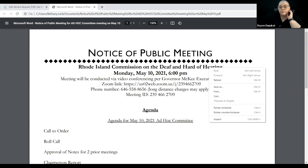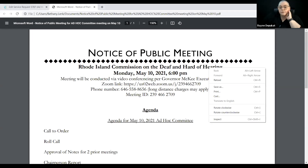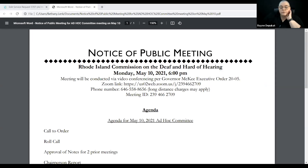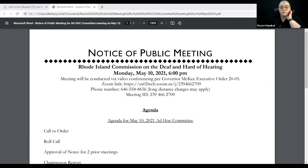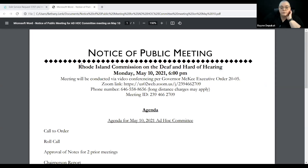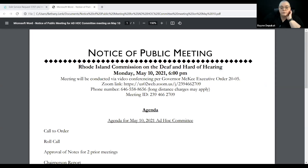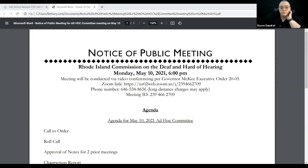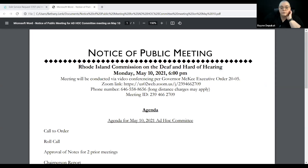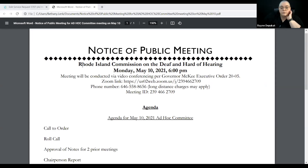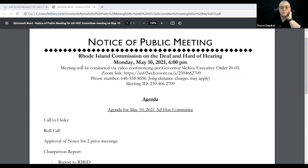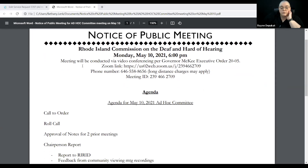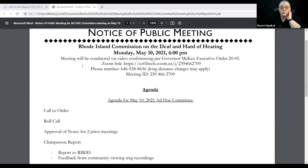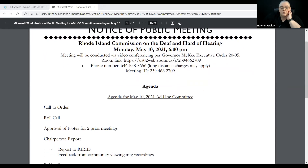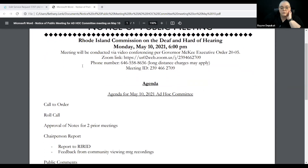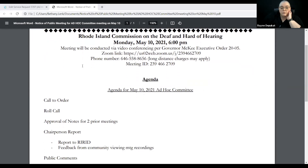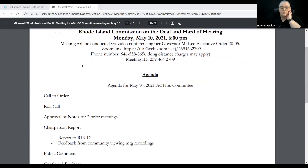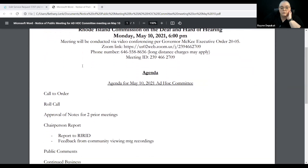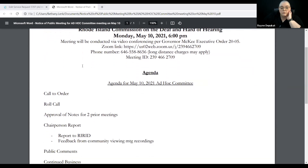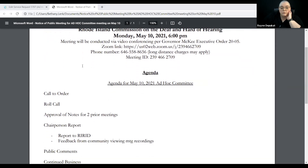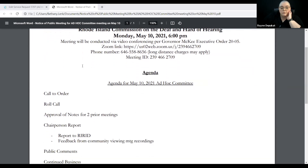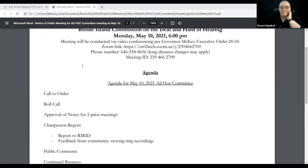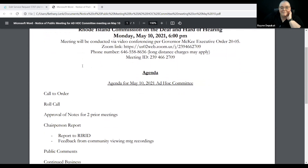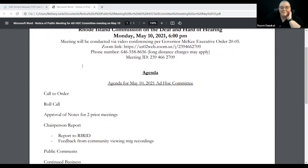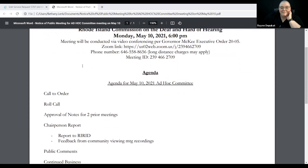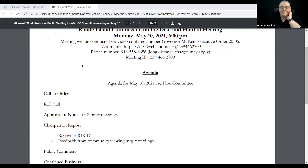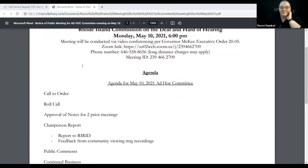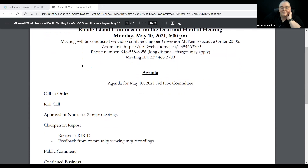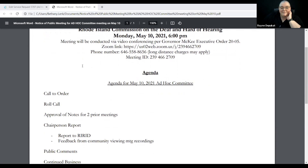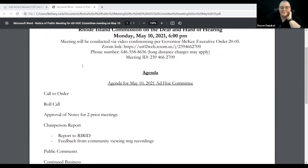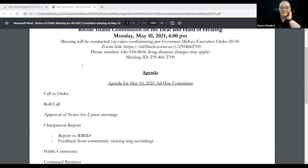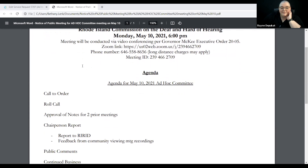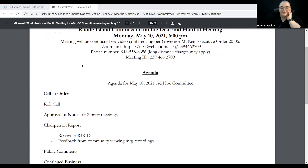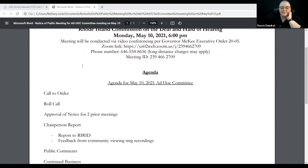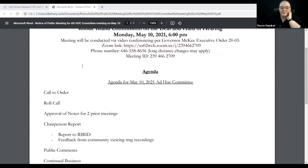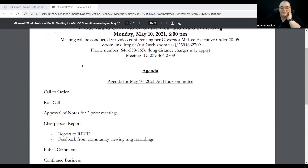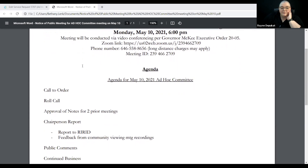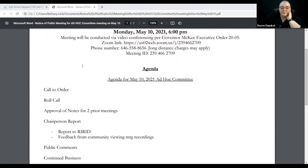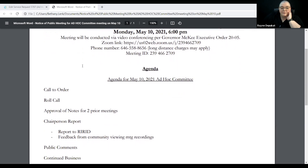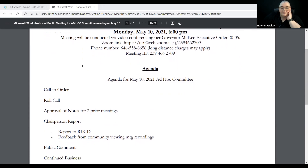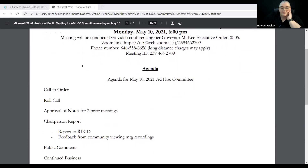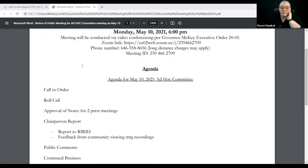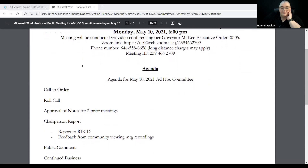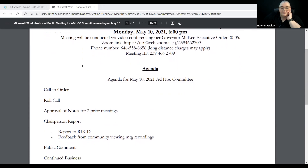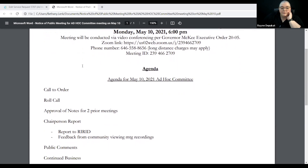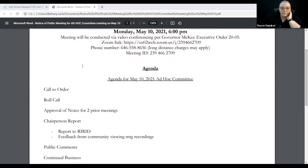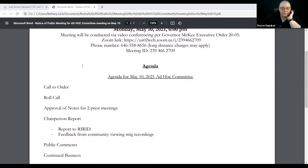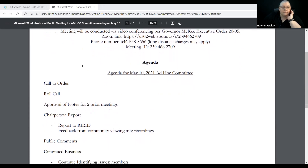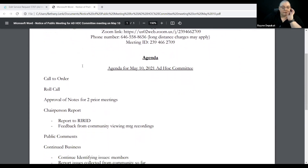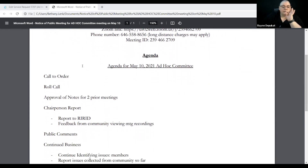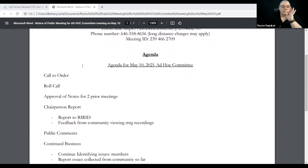Do you mean scroll down like.